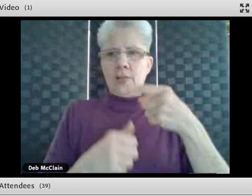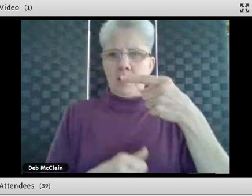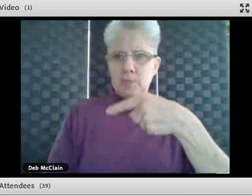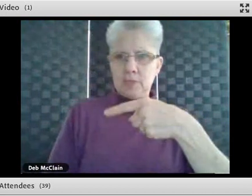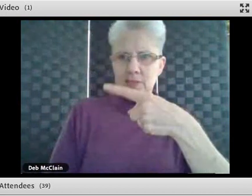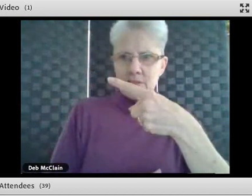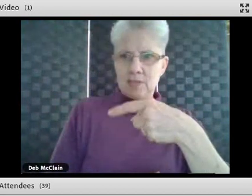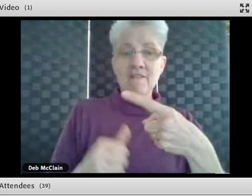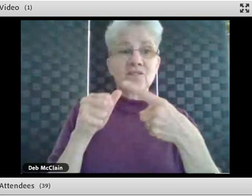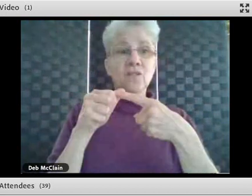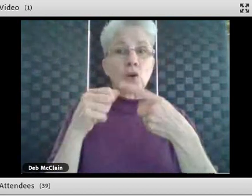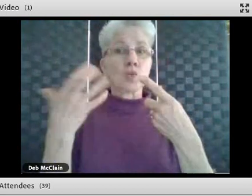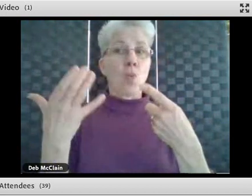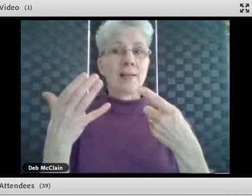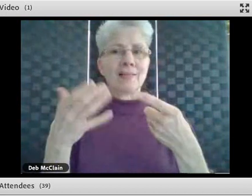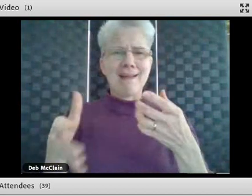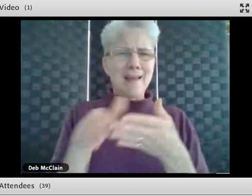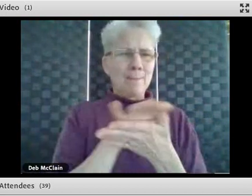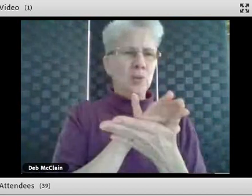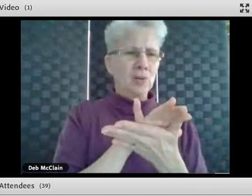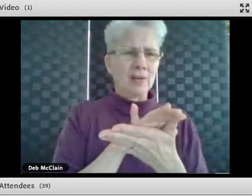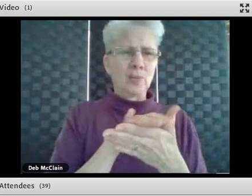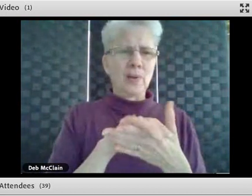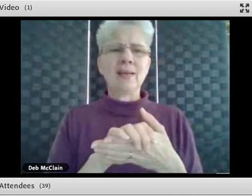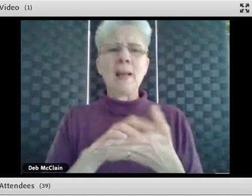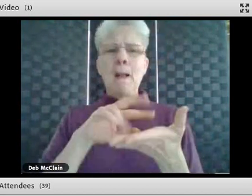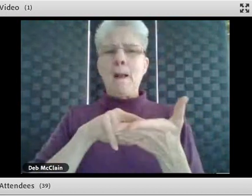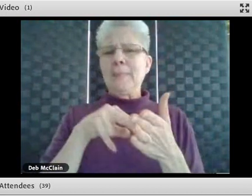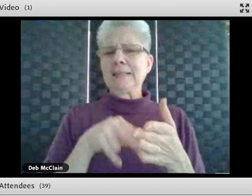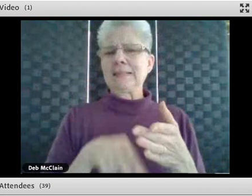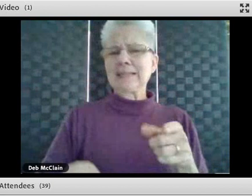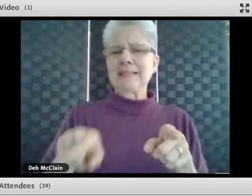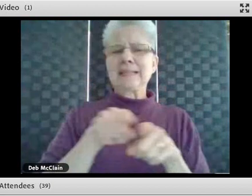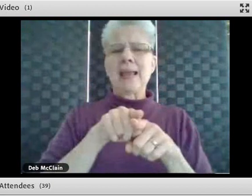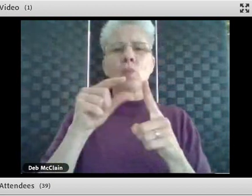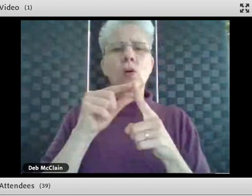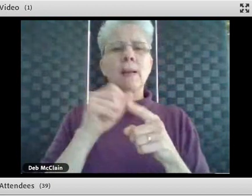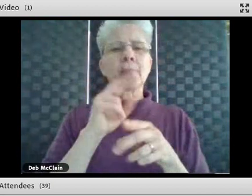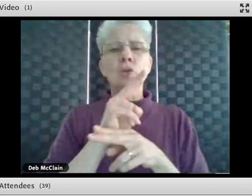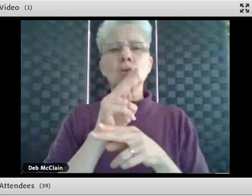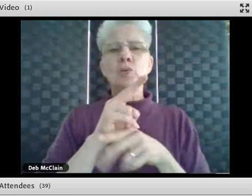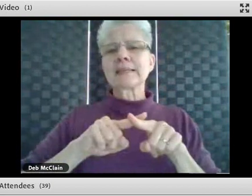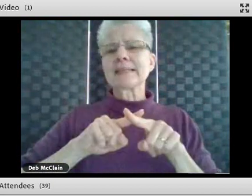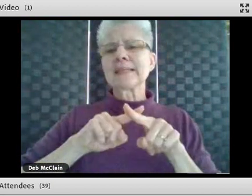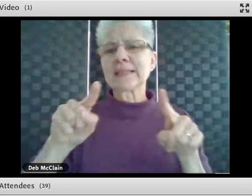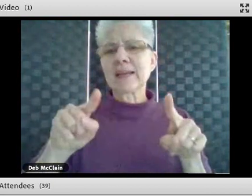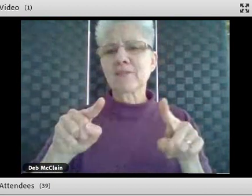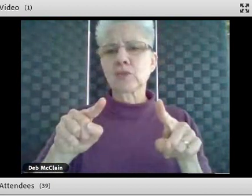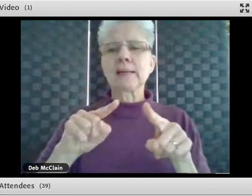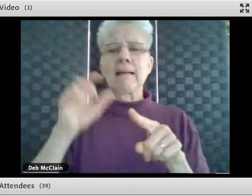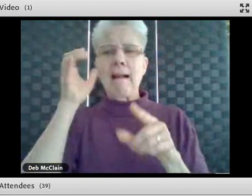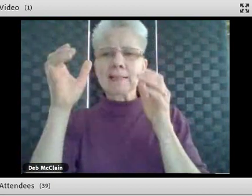One is ambiguity -- ambiguity meaning the same word can be used to refer to different concepts,